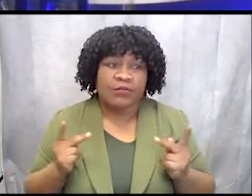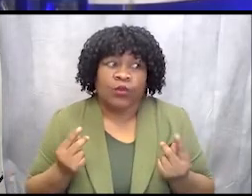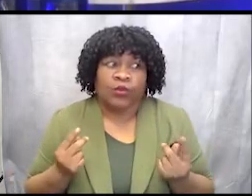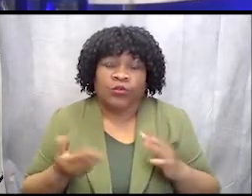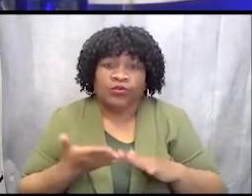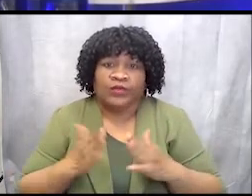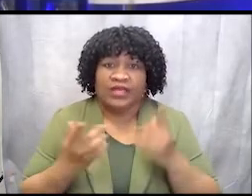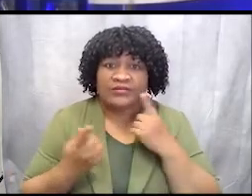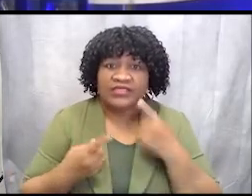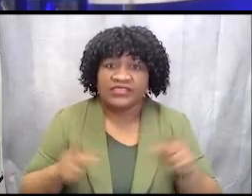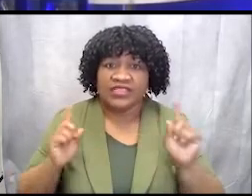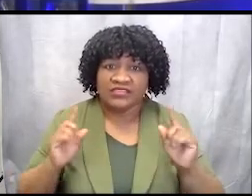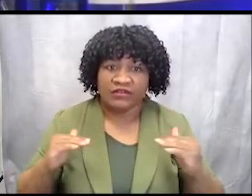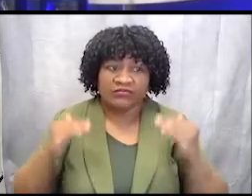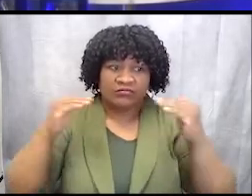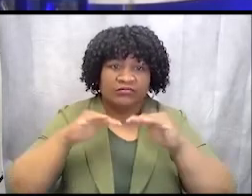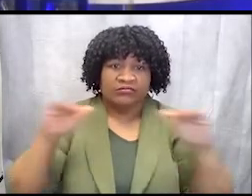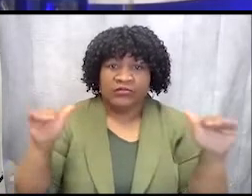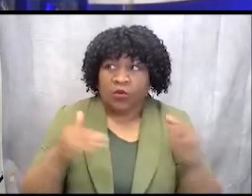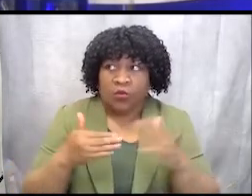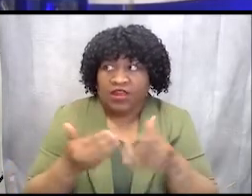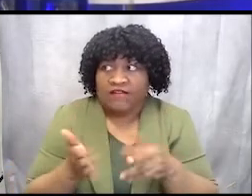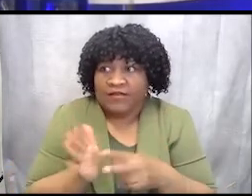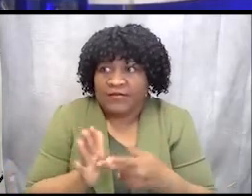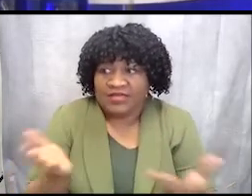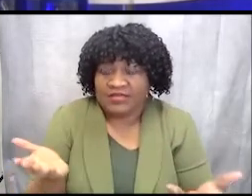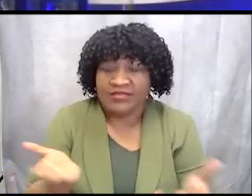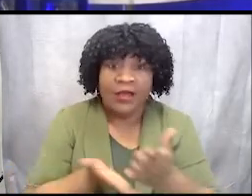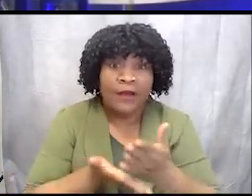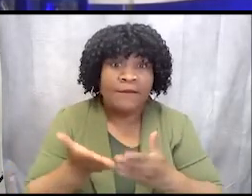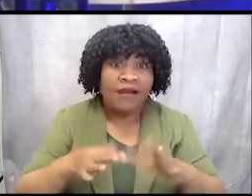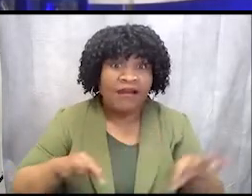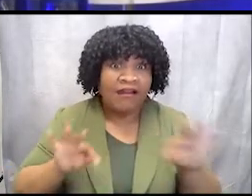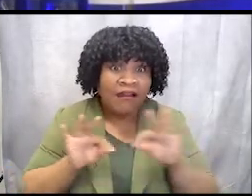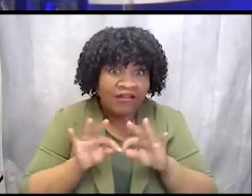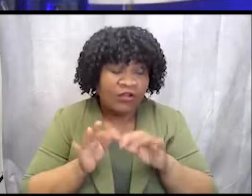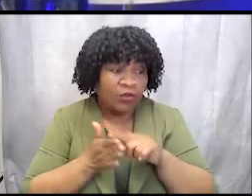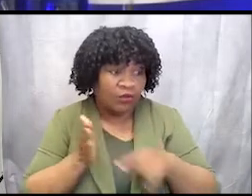at the next level, whatever that is. And I think part of what that means